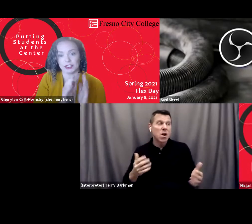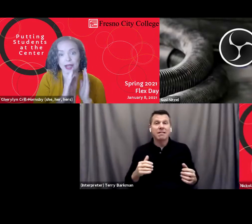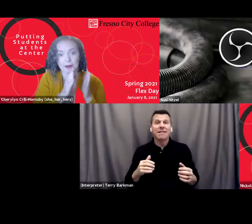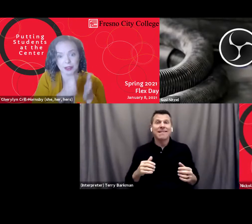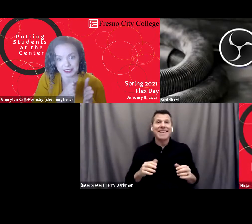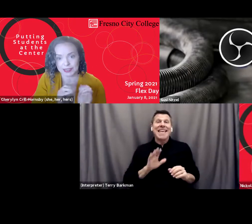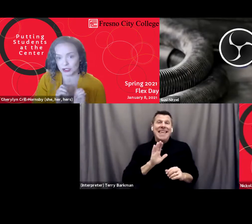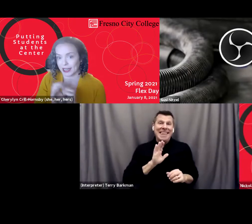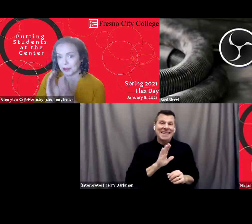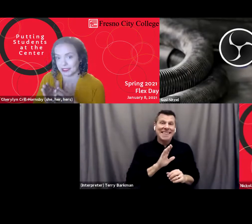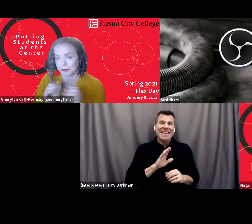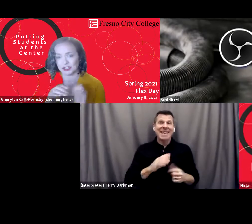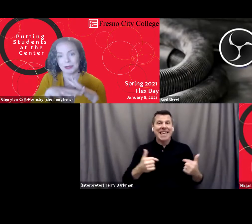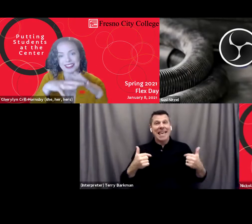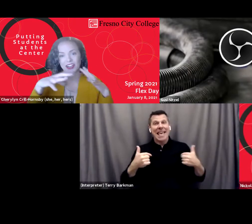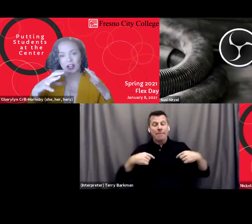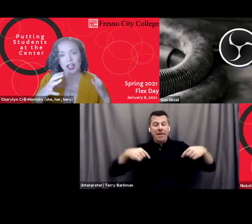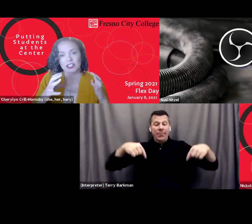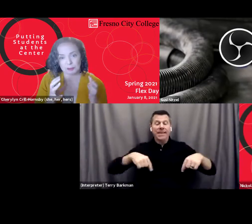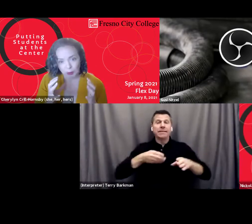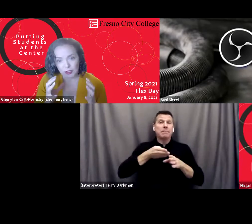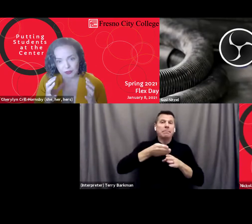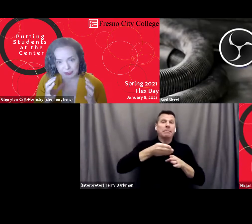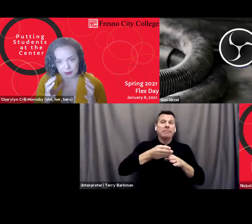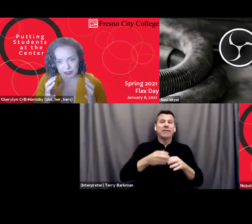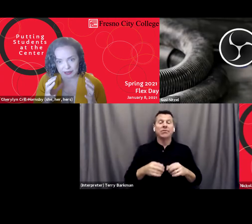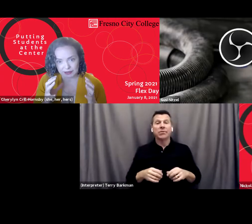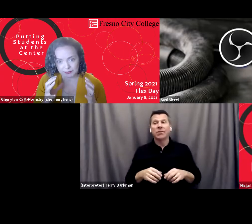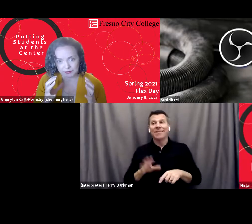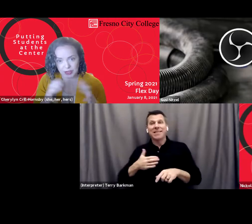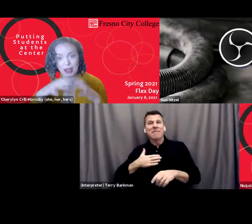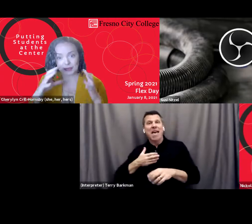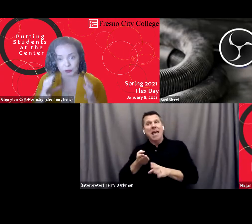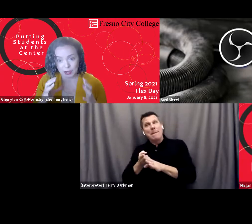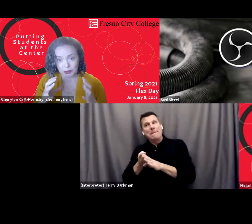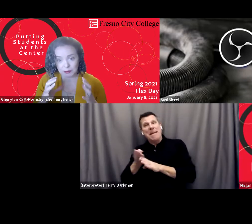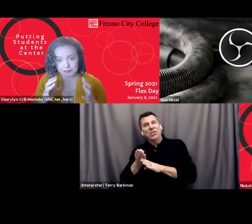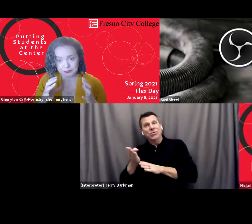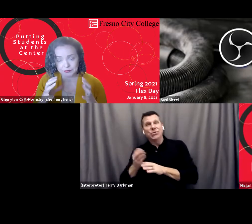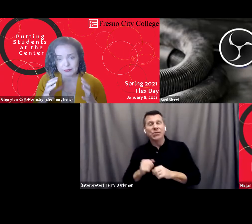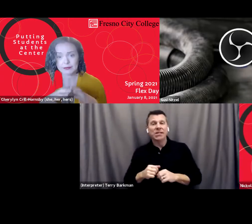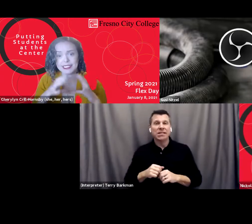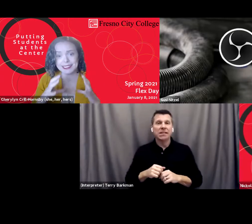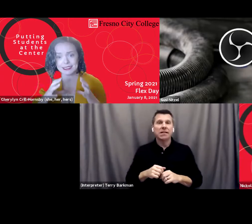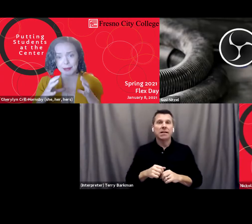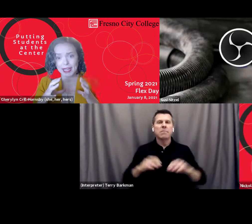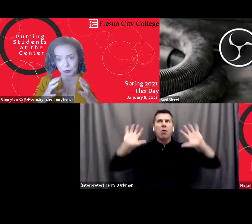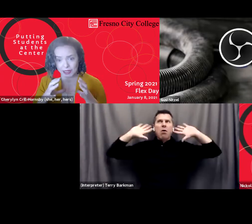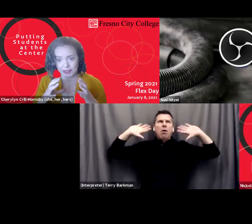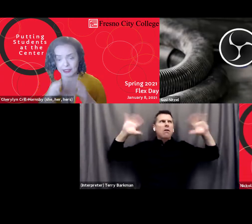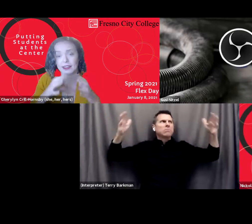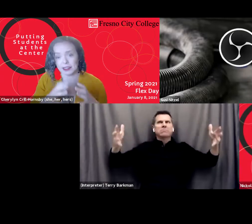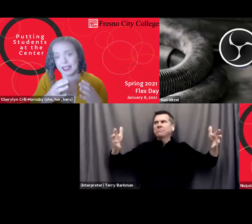comes to I am of this major, I am at this major, but they're supportive experience that wraps around them, is the pathway that then